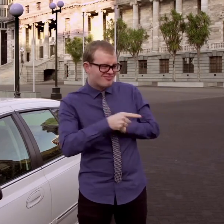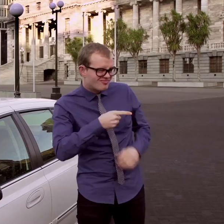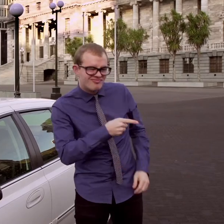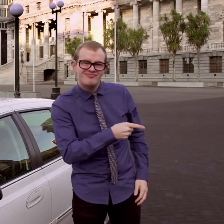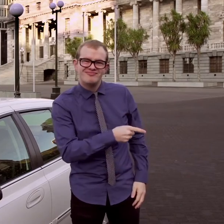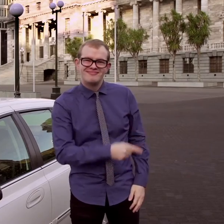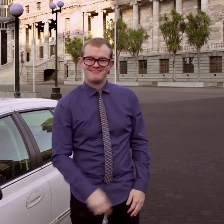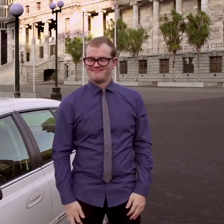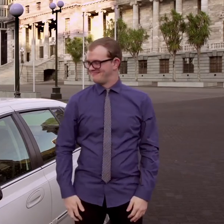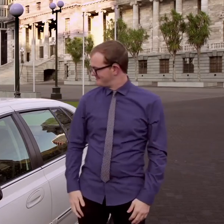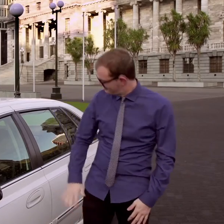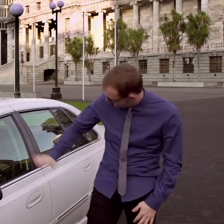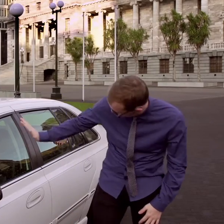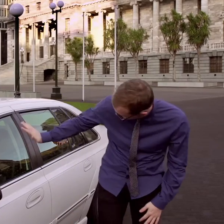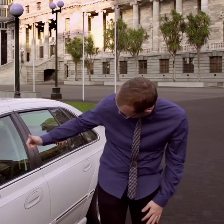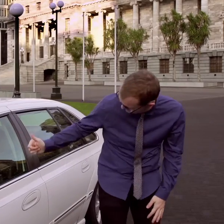...in the debating chamber